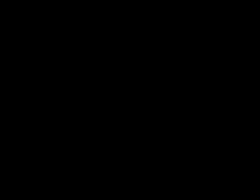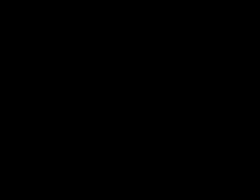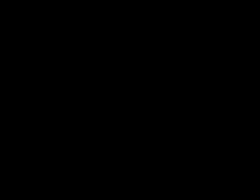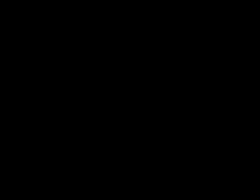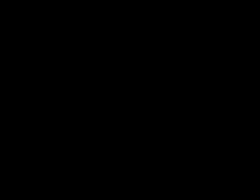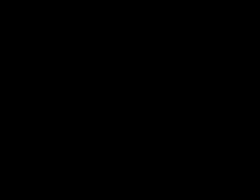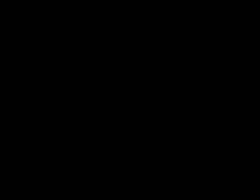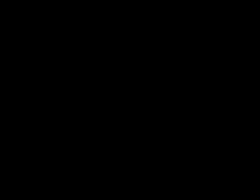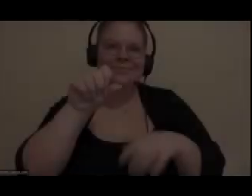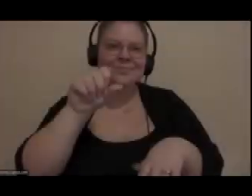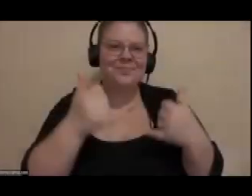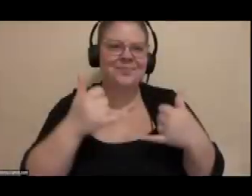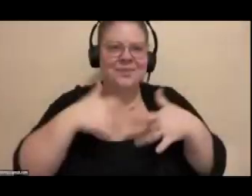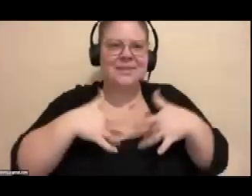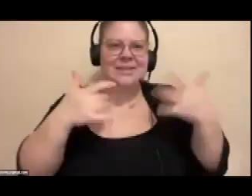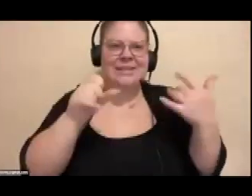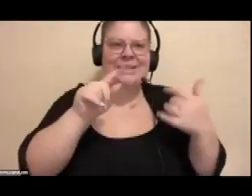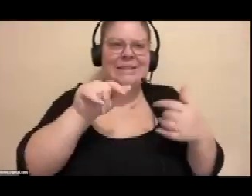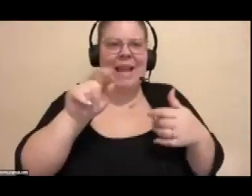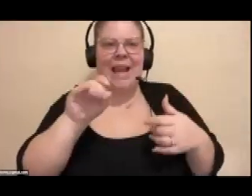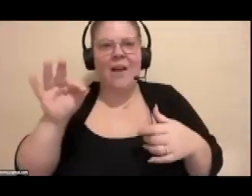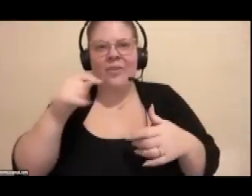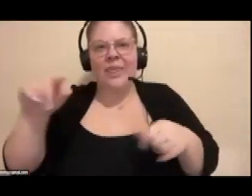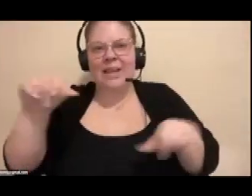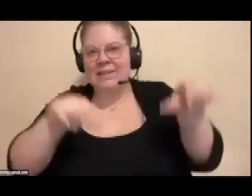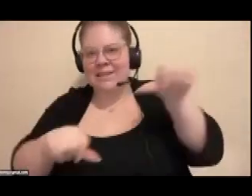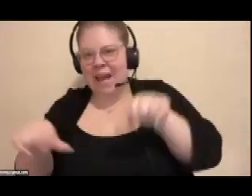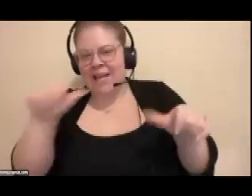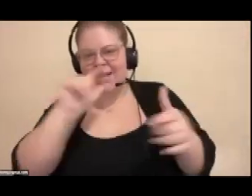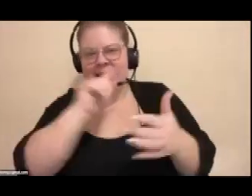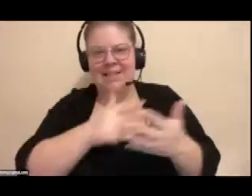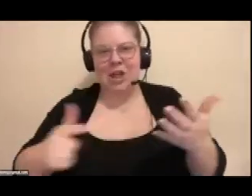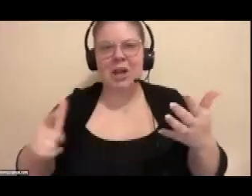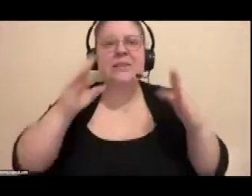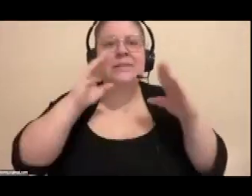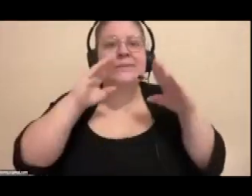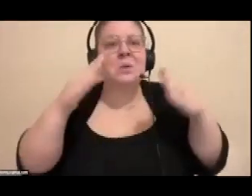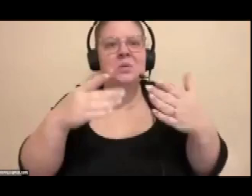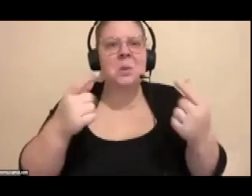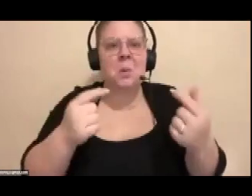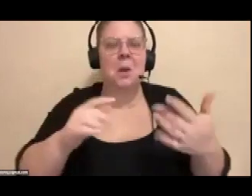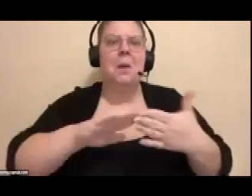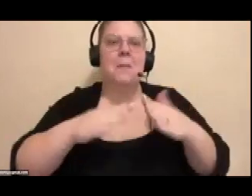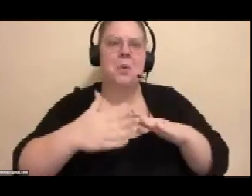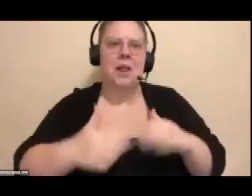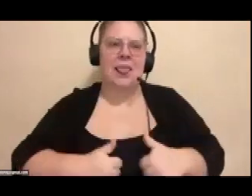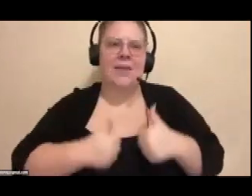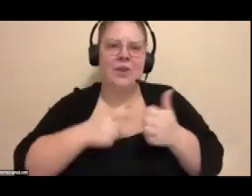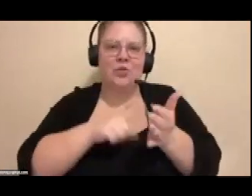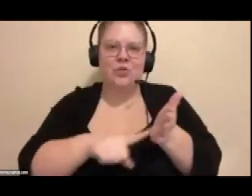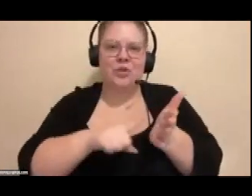This is really the state of the science in community living research. And my name is Sydney or Sid Pickern,